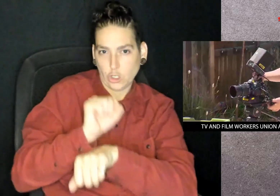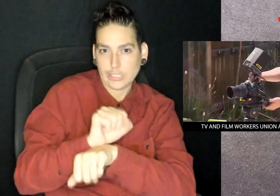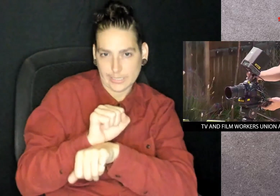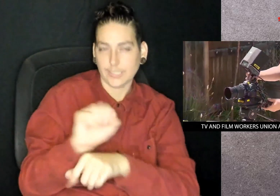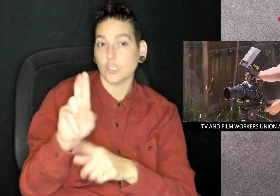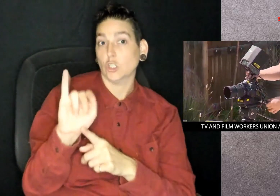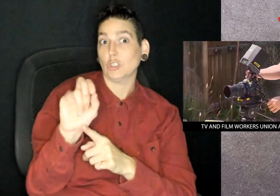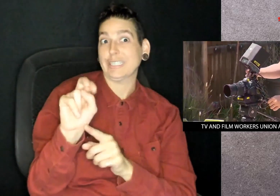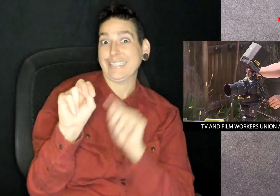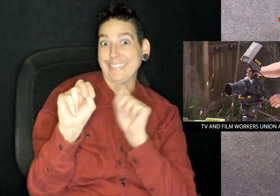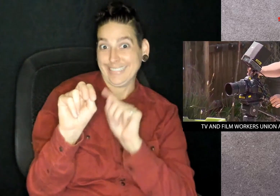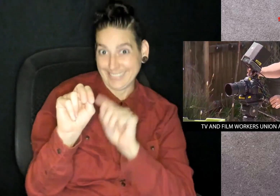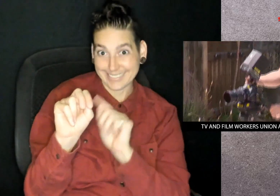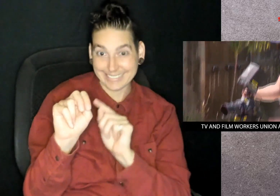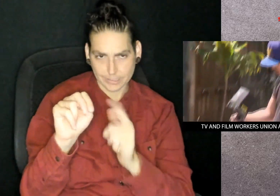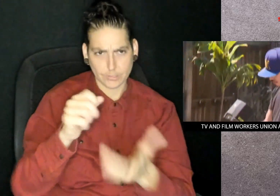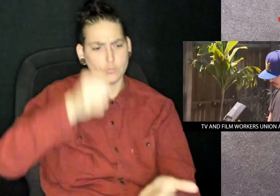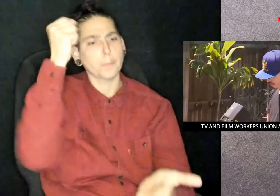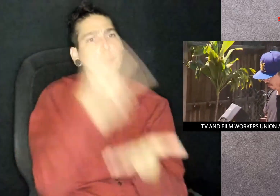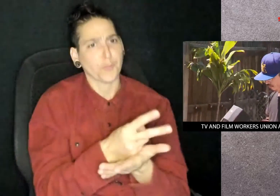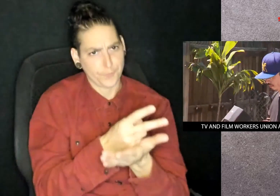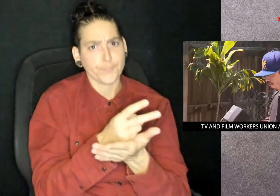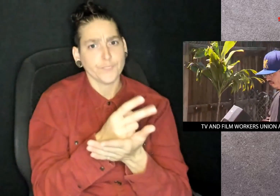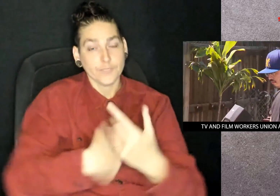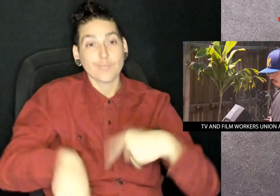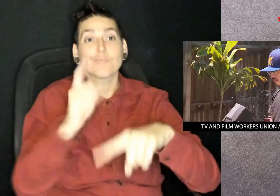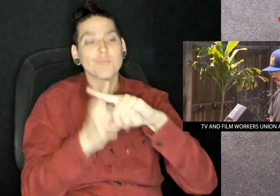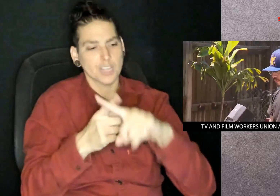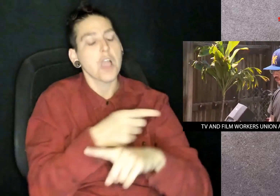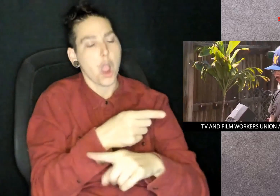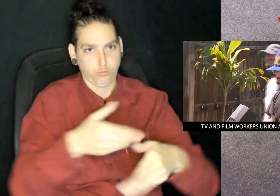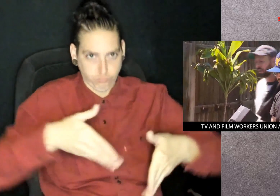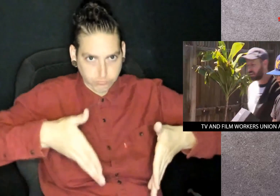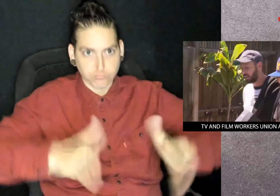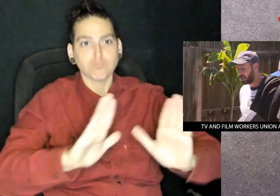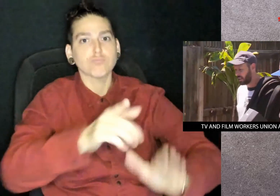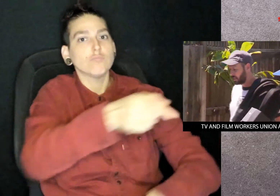theatrical stage employees union IATSE